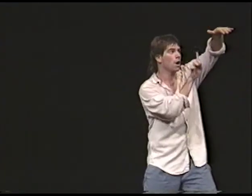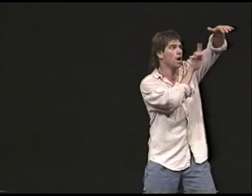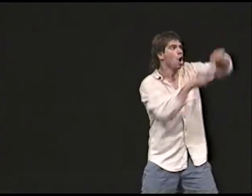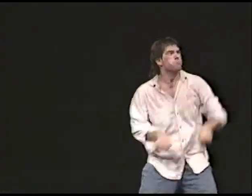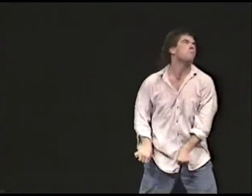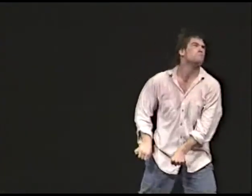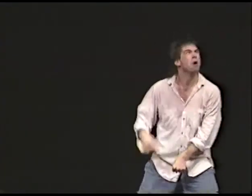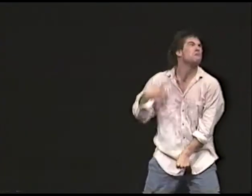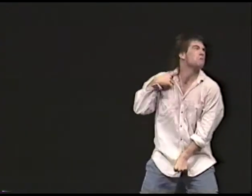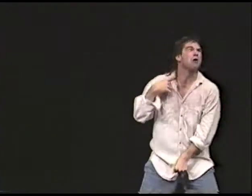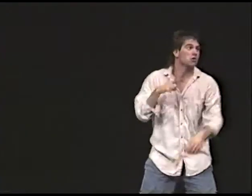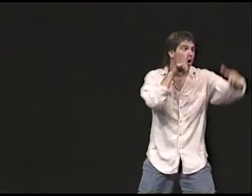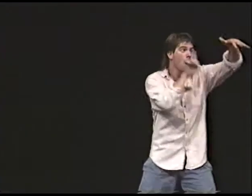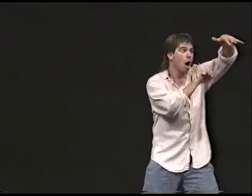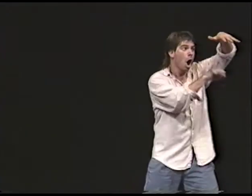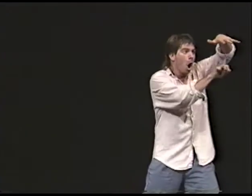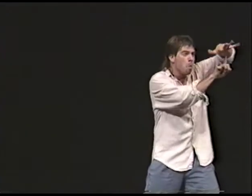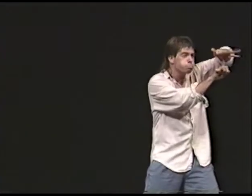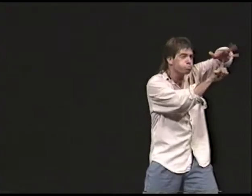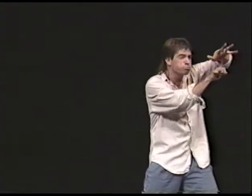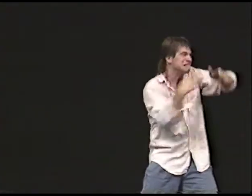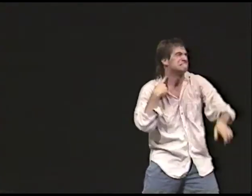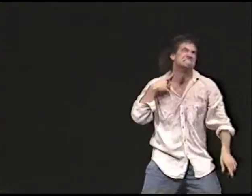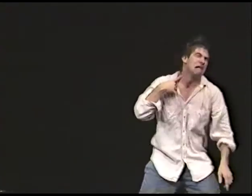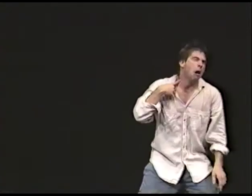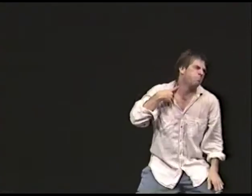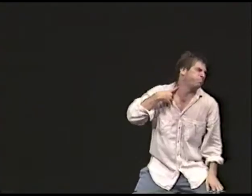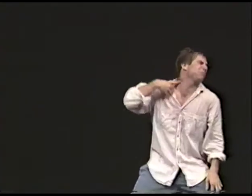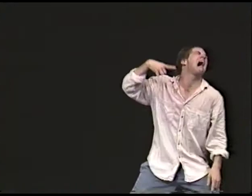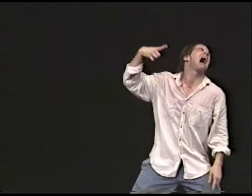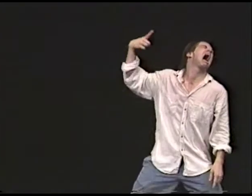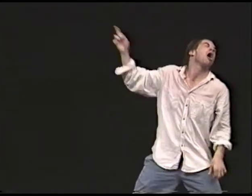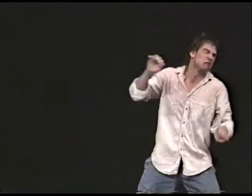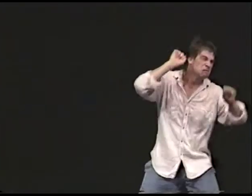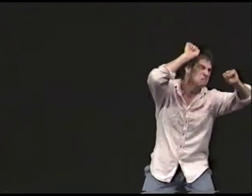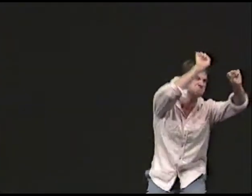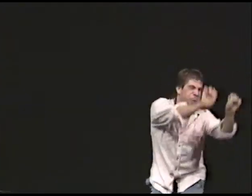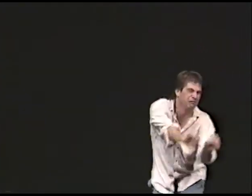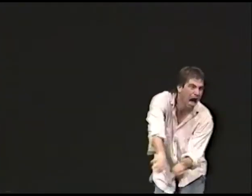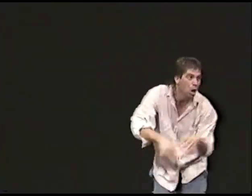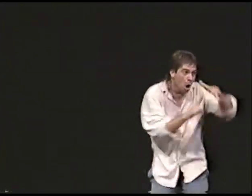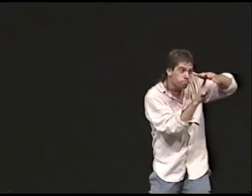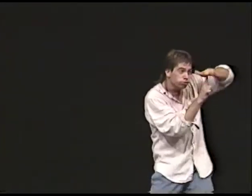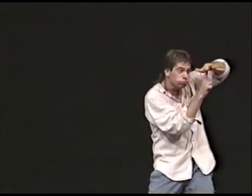Into the chopper. [MAKES HELICOPTER SOUND]